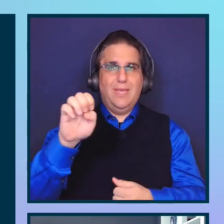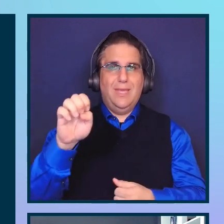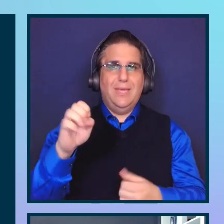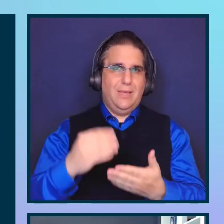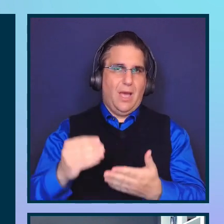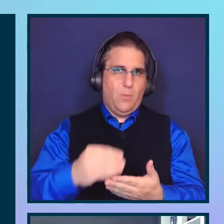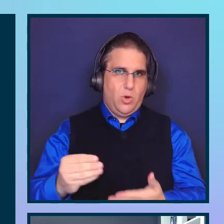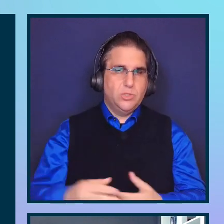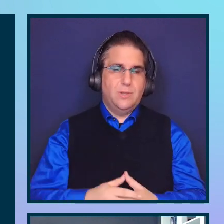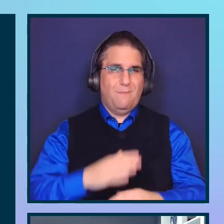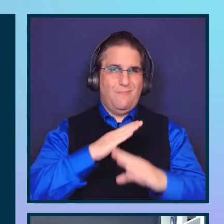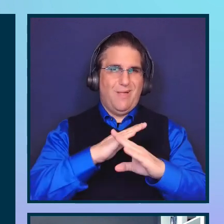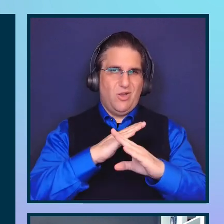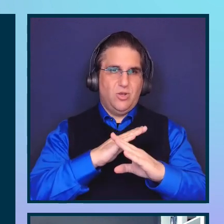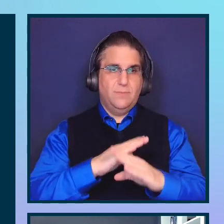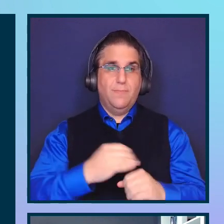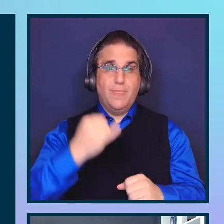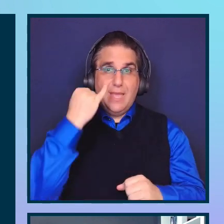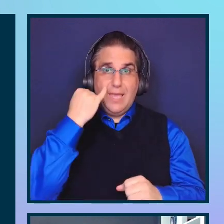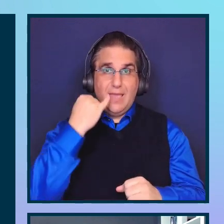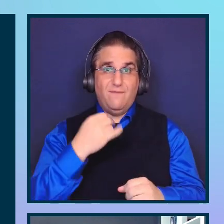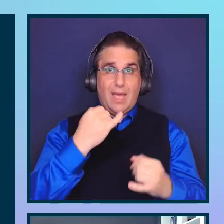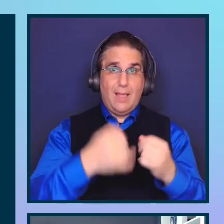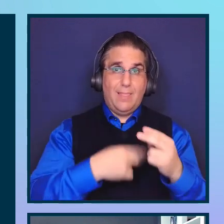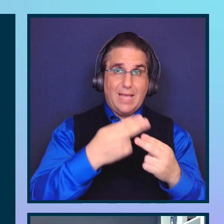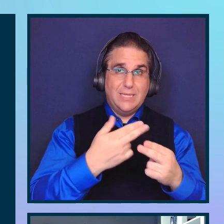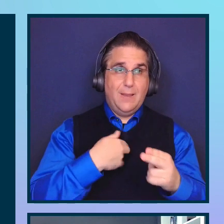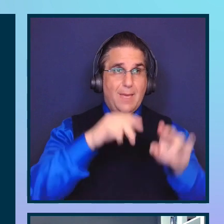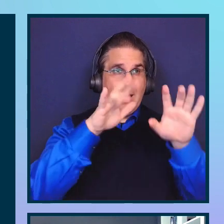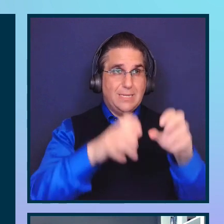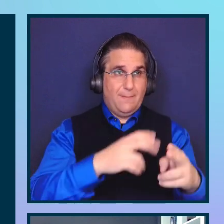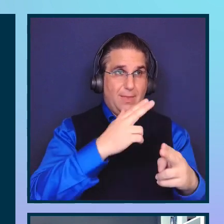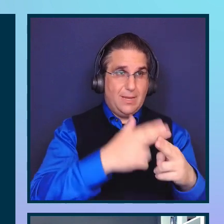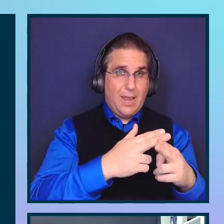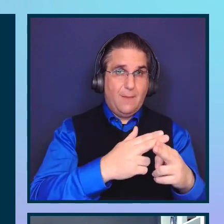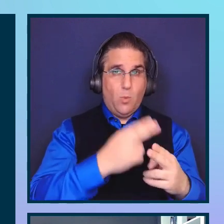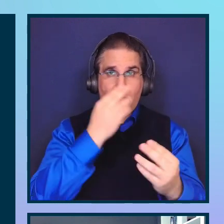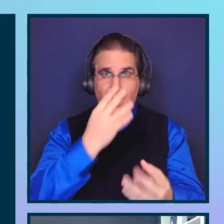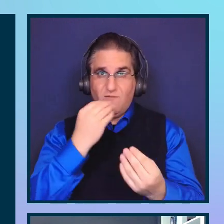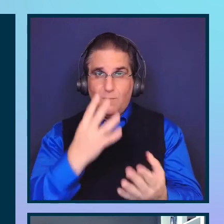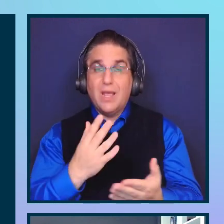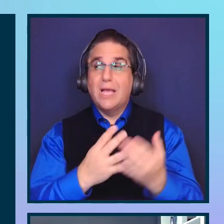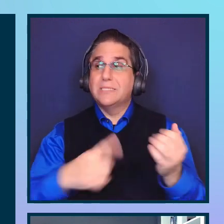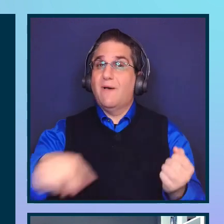when we input names and last names or information like that, some of us have bigger names, 20 letters.